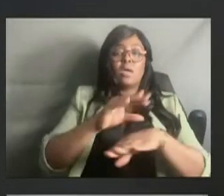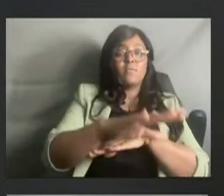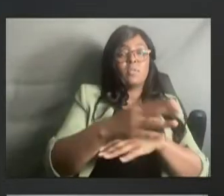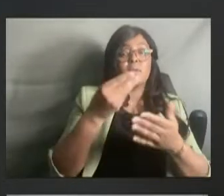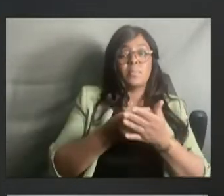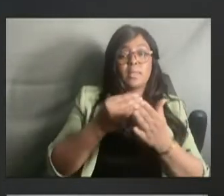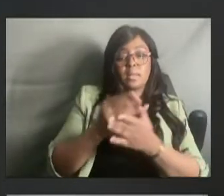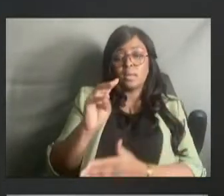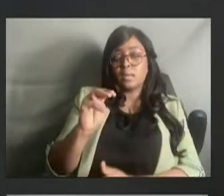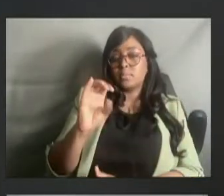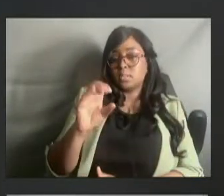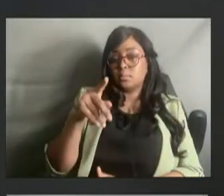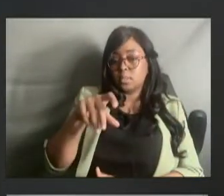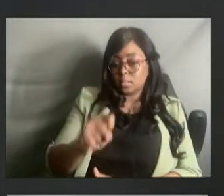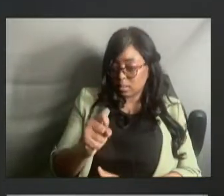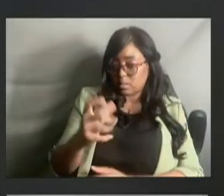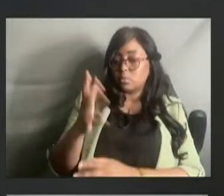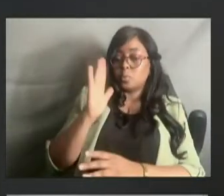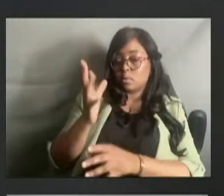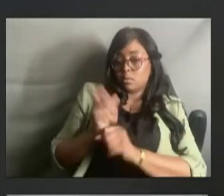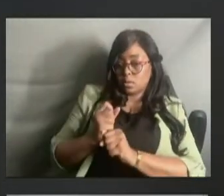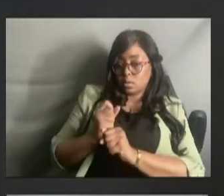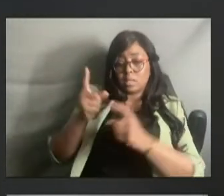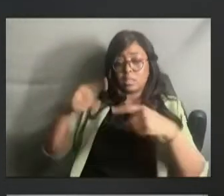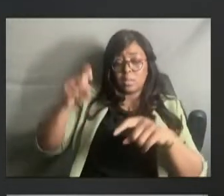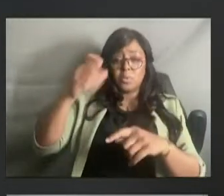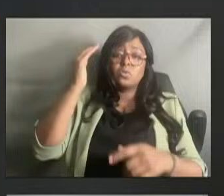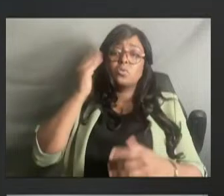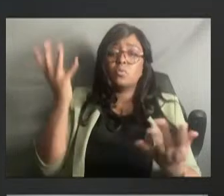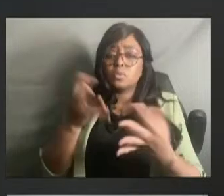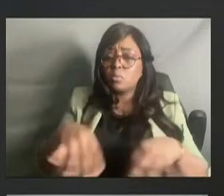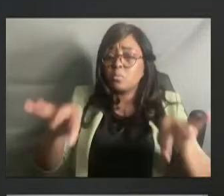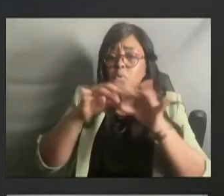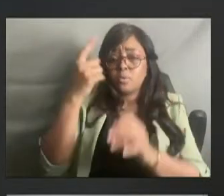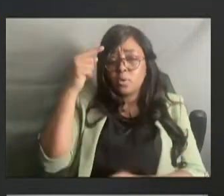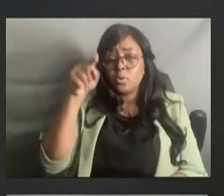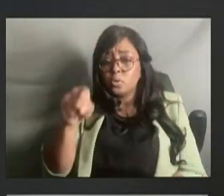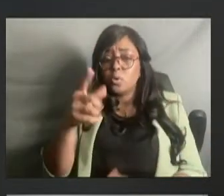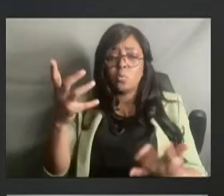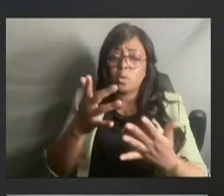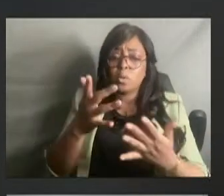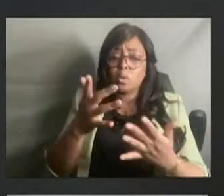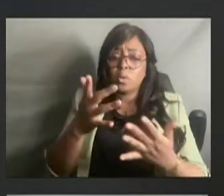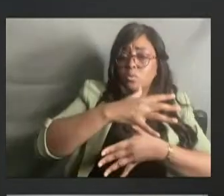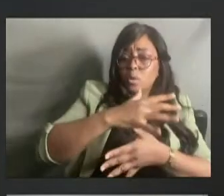that influence the money that M.C.P.S. Gets. They need to know